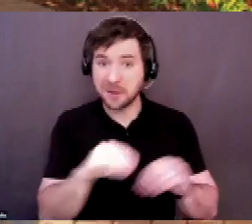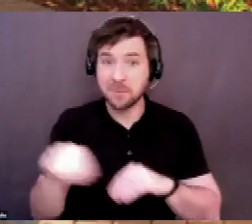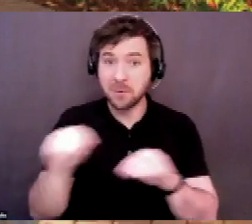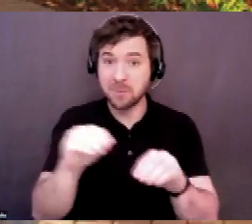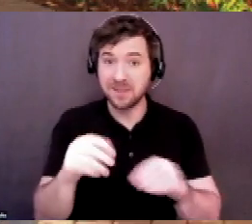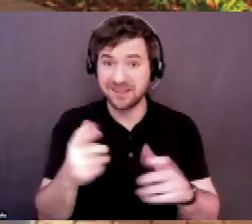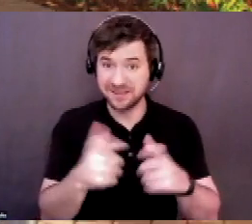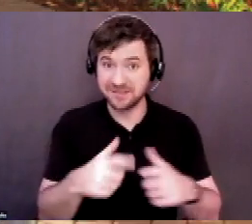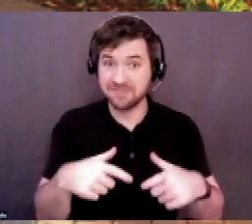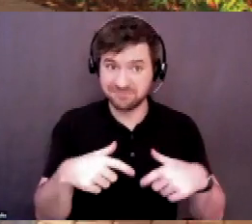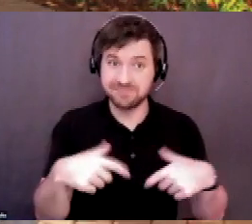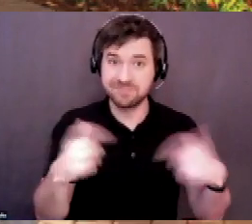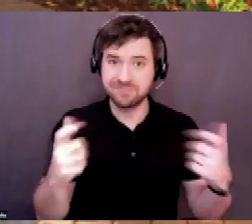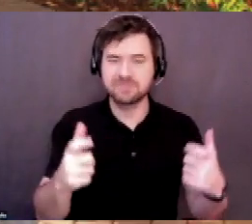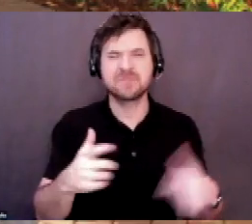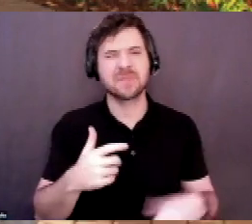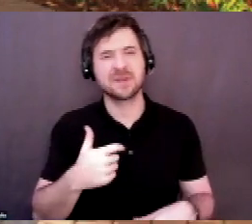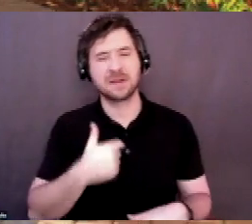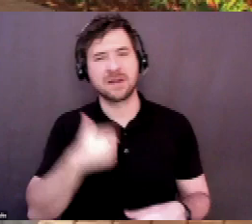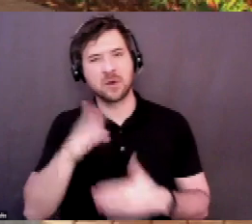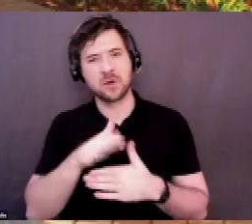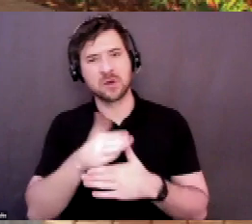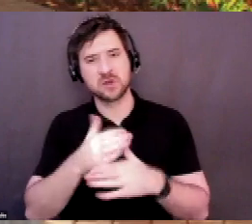my screen really quickly one more time.